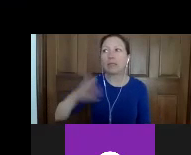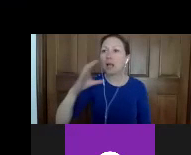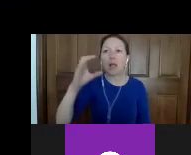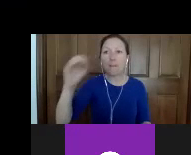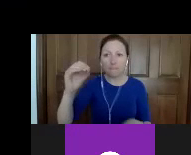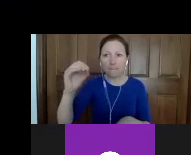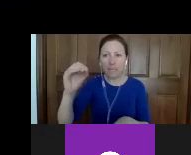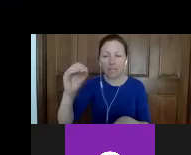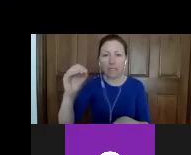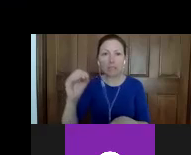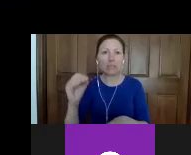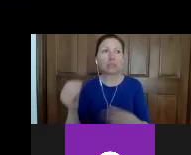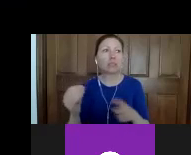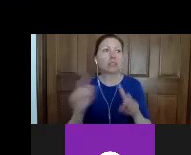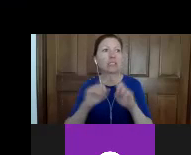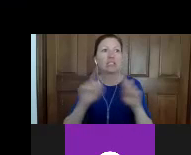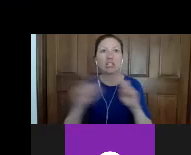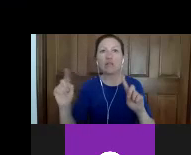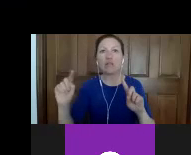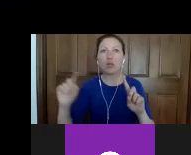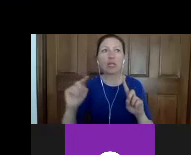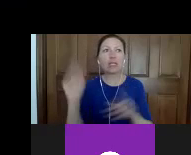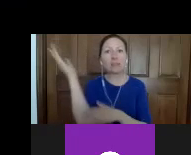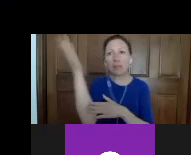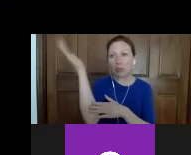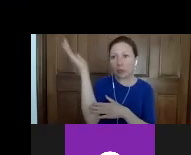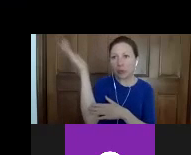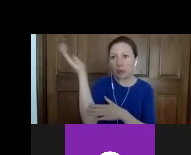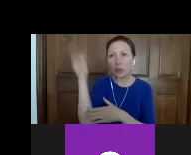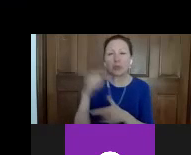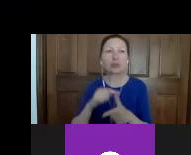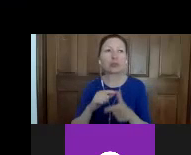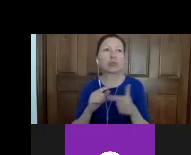We go over everything from how do you answer the question tell me about yourself to how